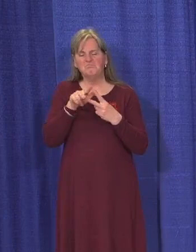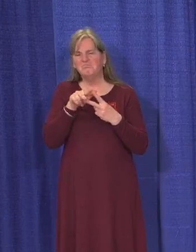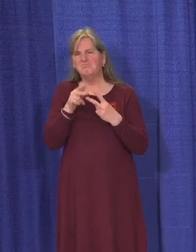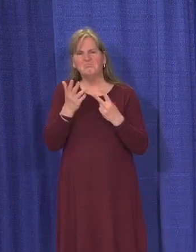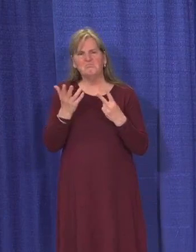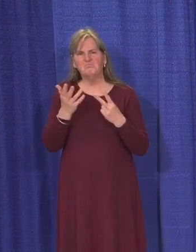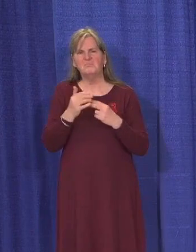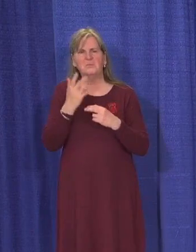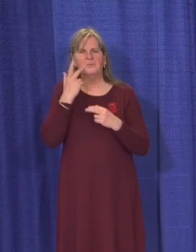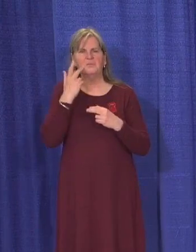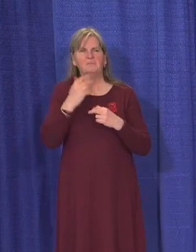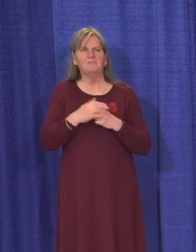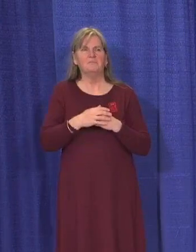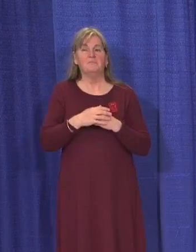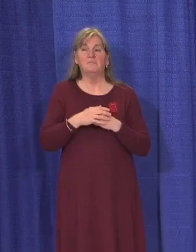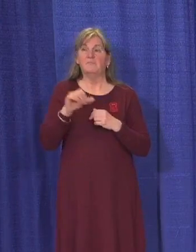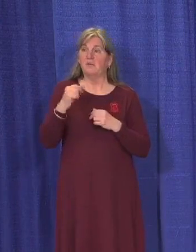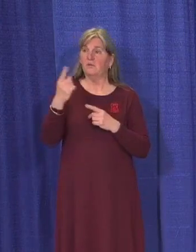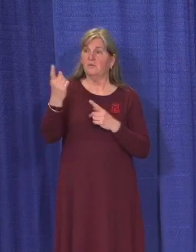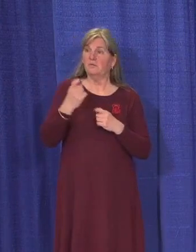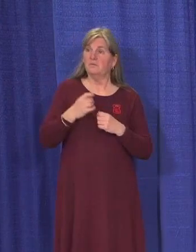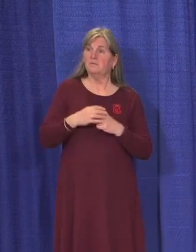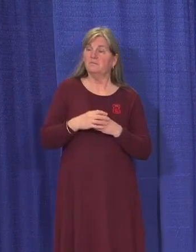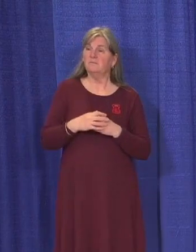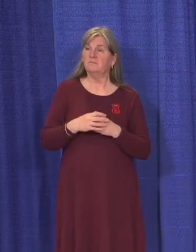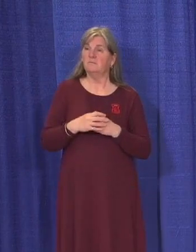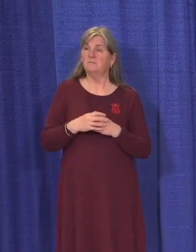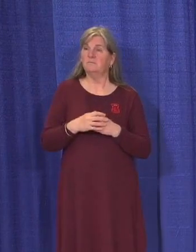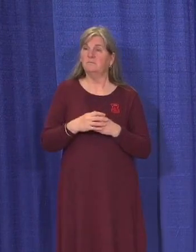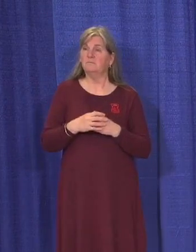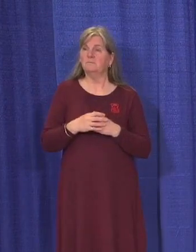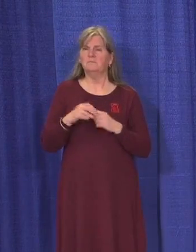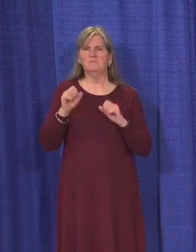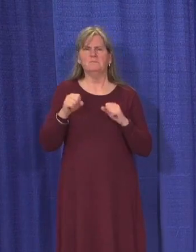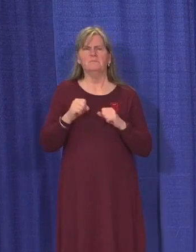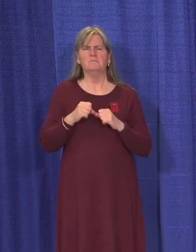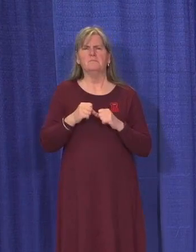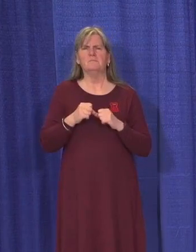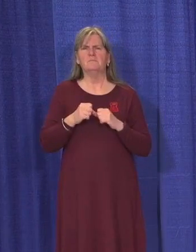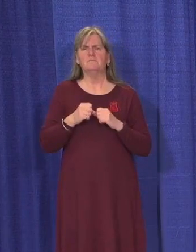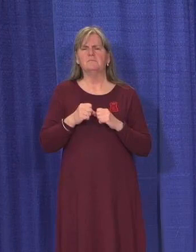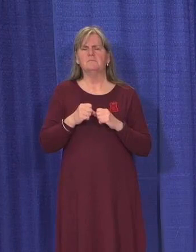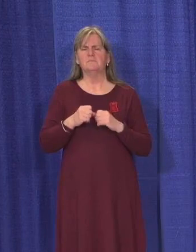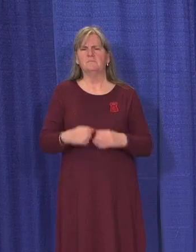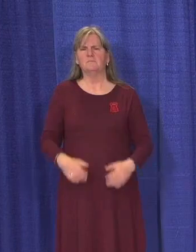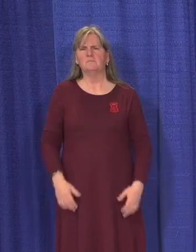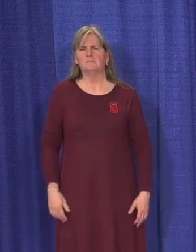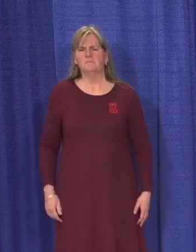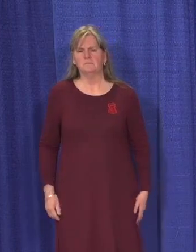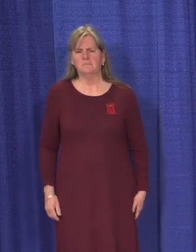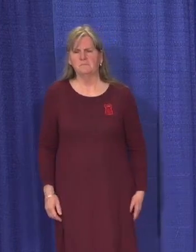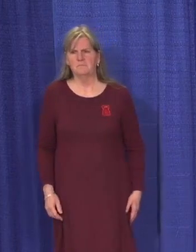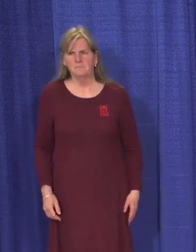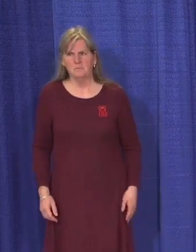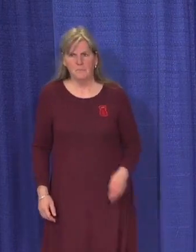But I want it to be done with the right product at the right time. We're looking at all the options